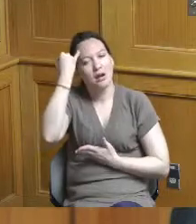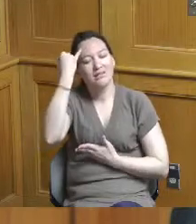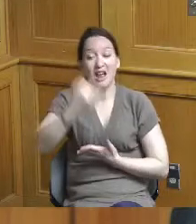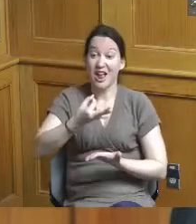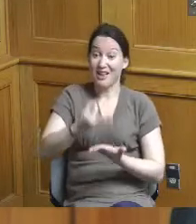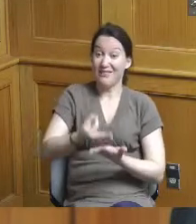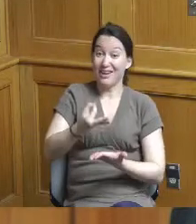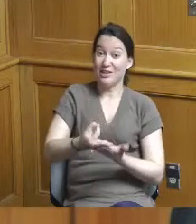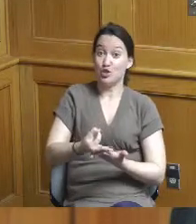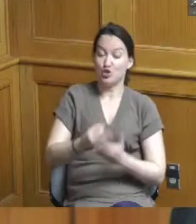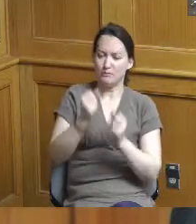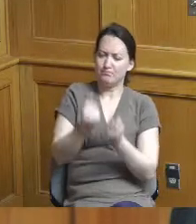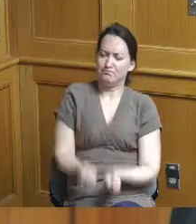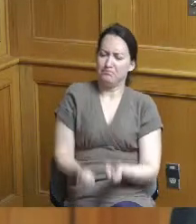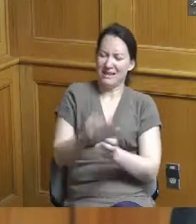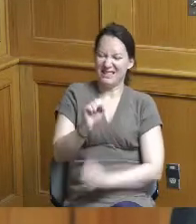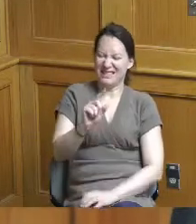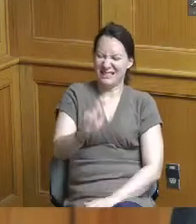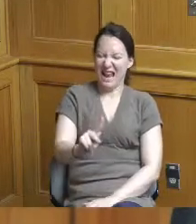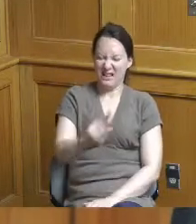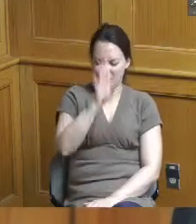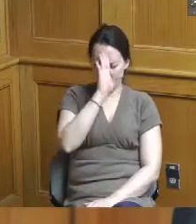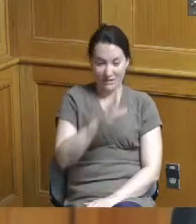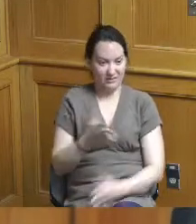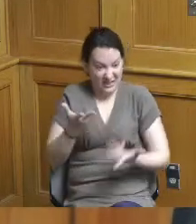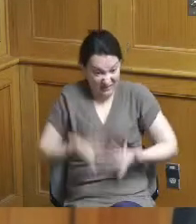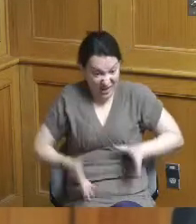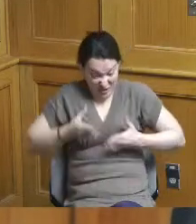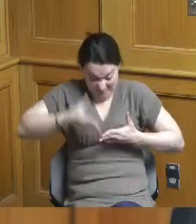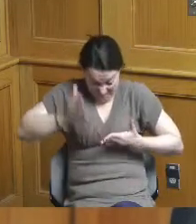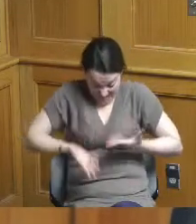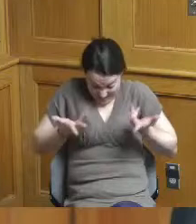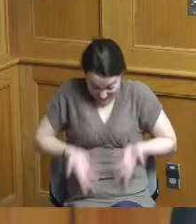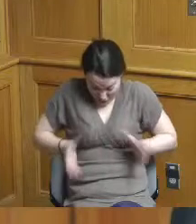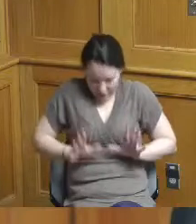look like and I know we're not finished with that conversation but I'm very interested in that piece